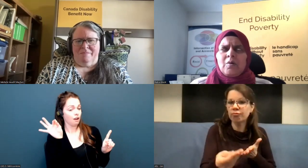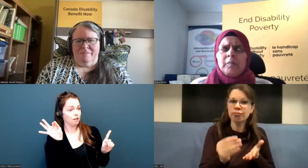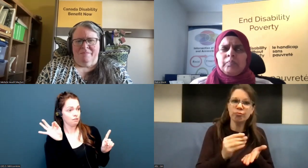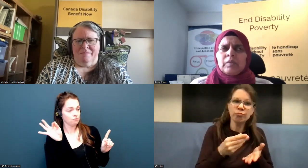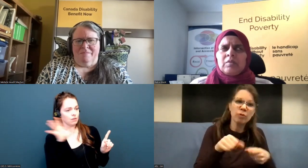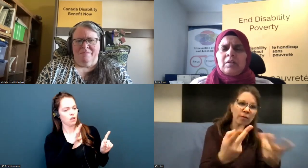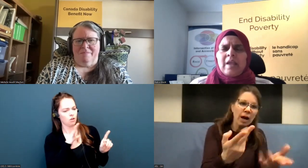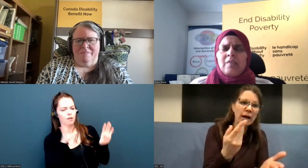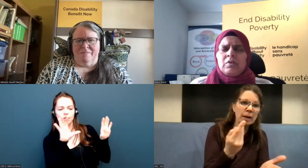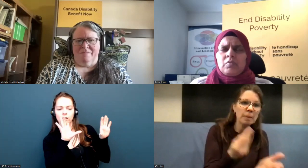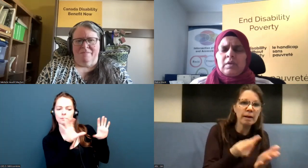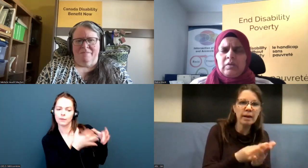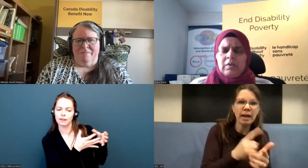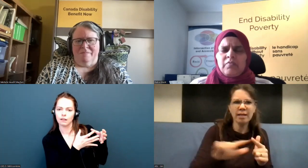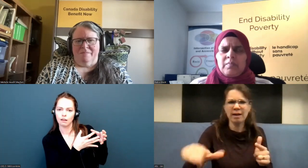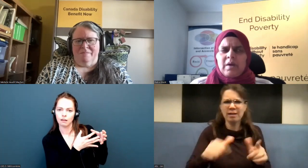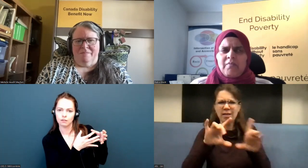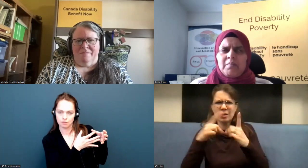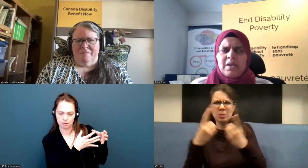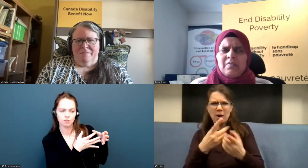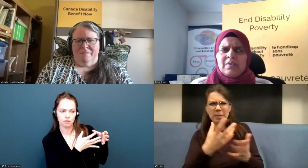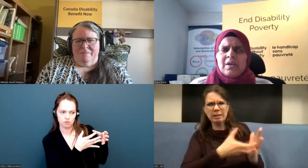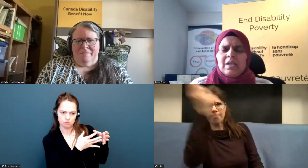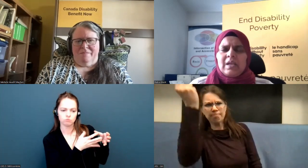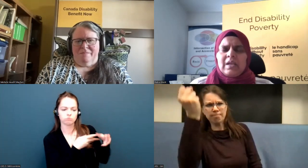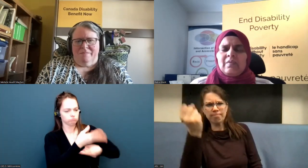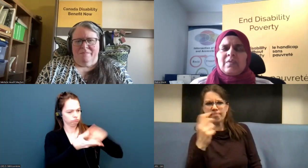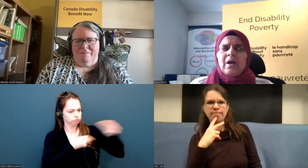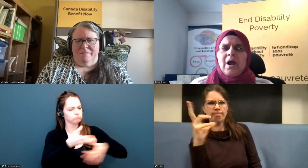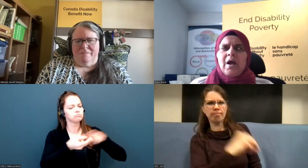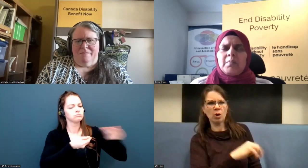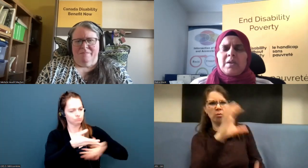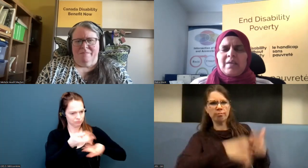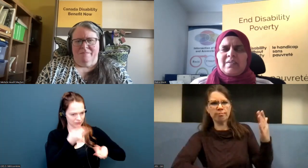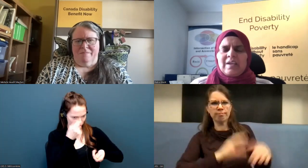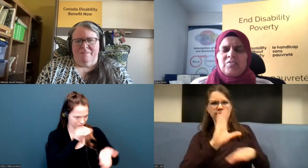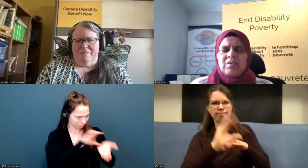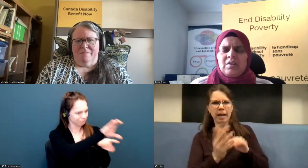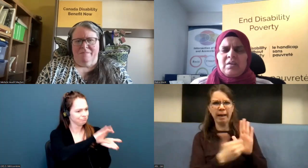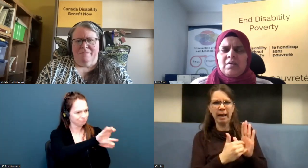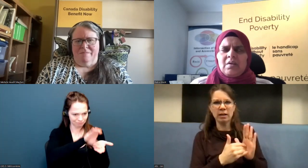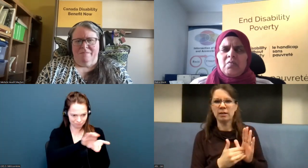THE MESSAGE WE'RE HEARING FROM GOVERNMENT IS HARMONIZATION.